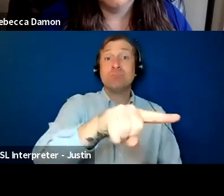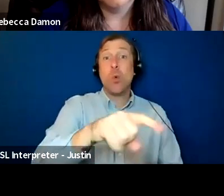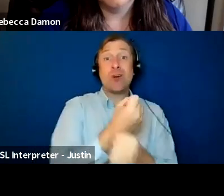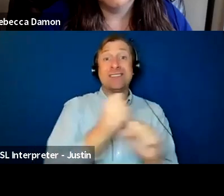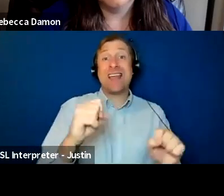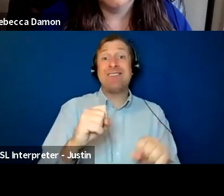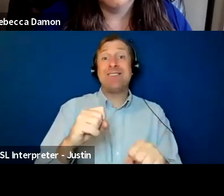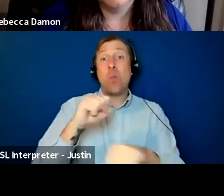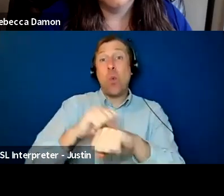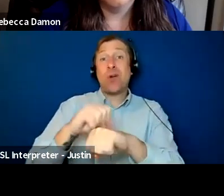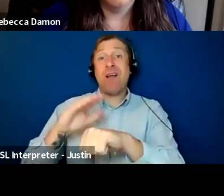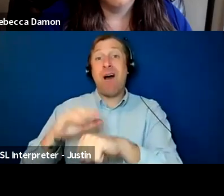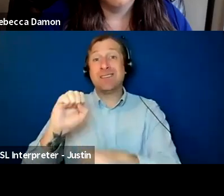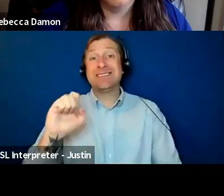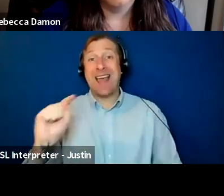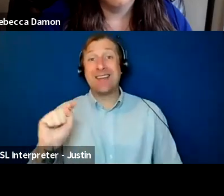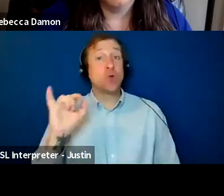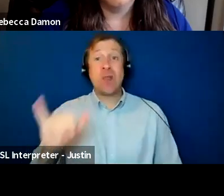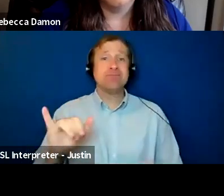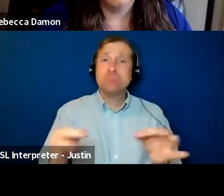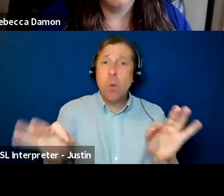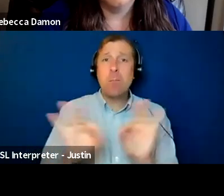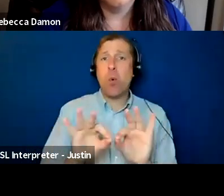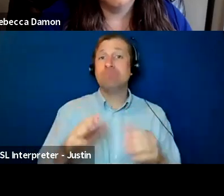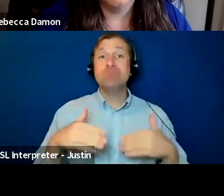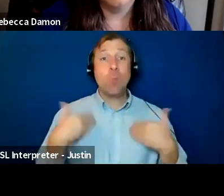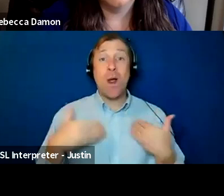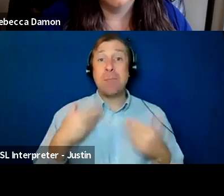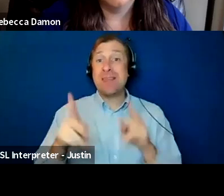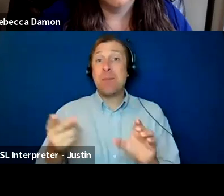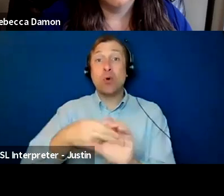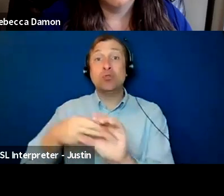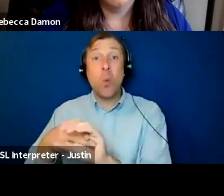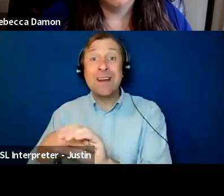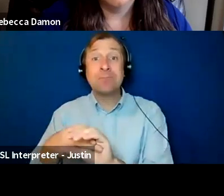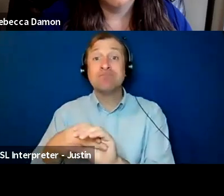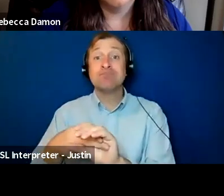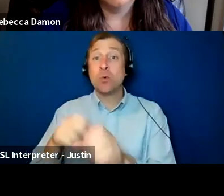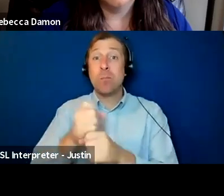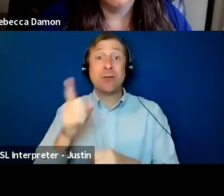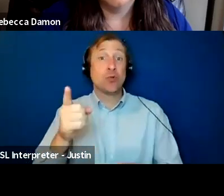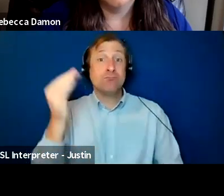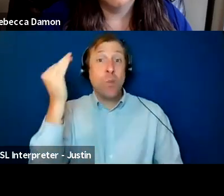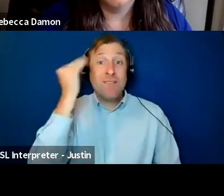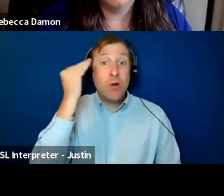So this is tremendously important. We're so glad people are joining to make sure that you have the information that you need.